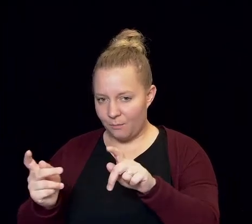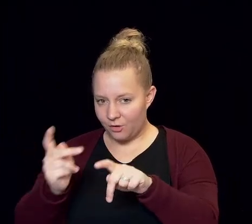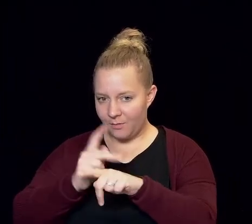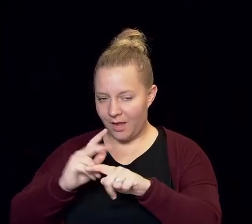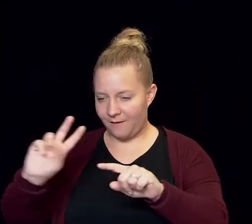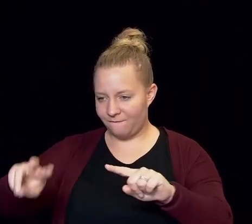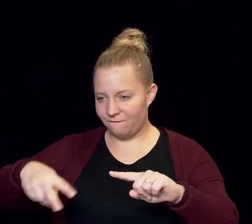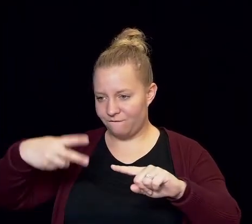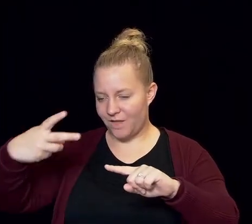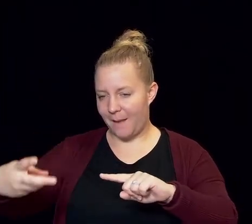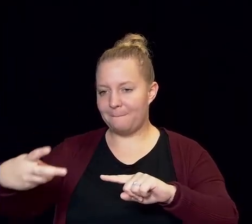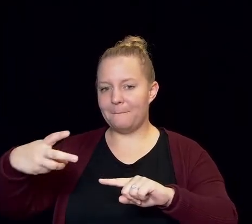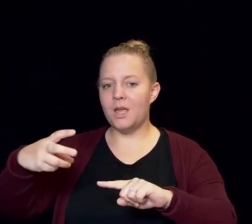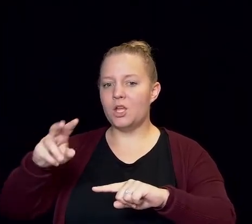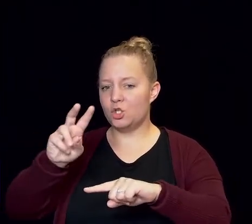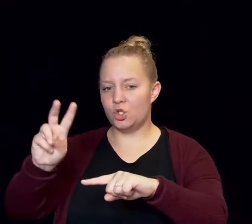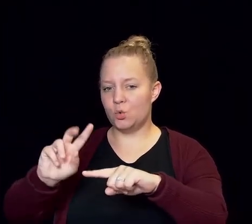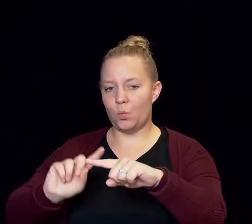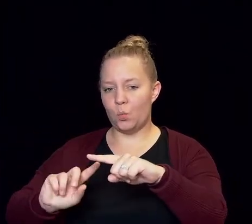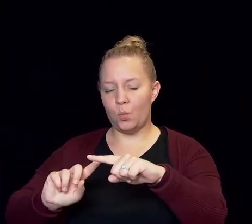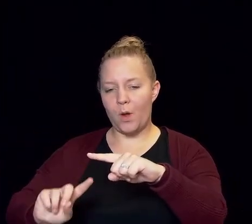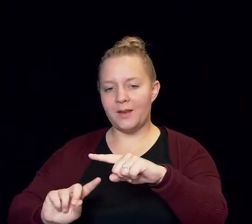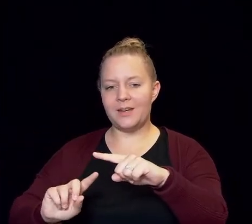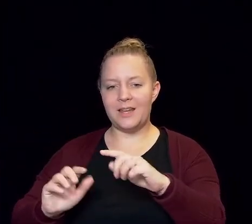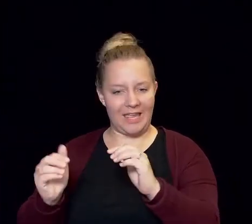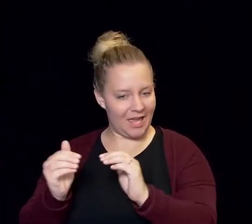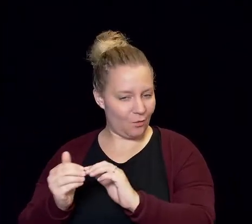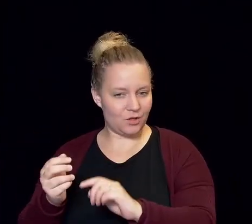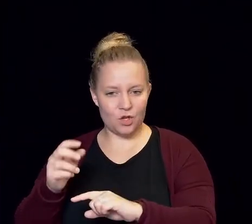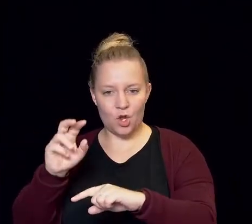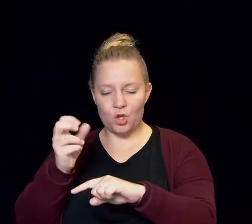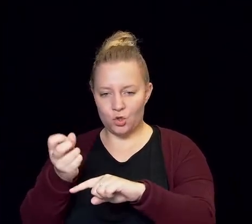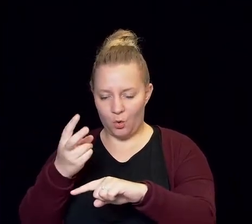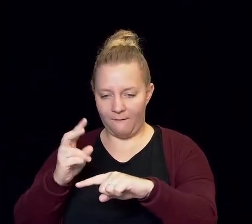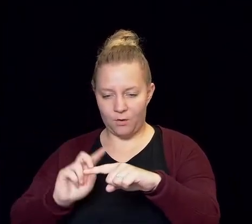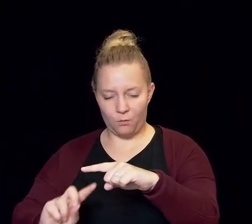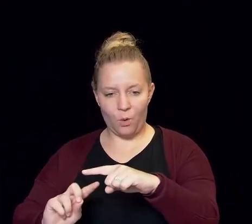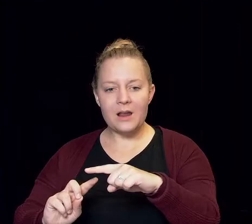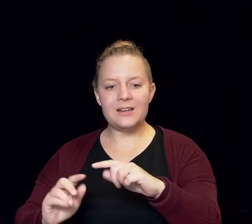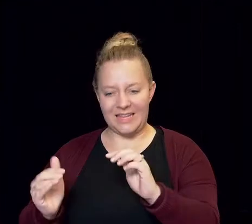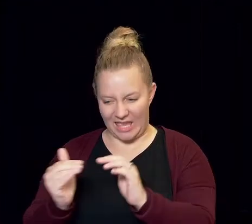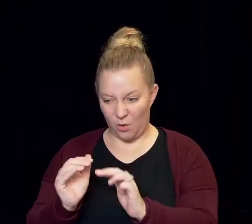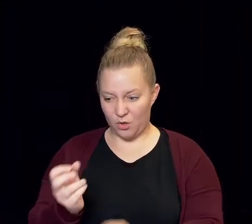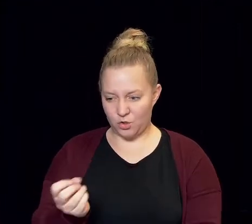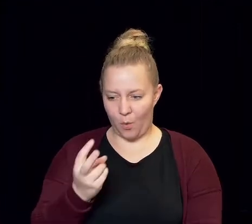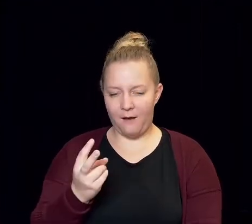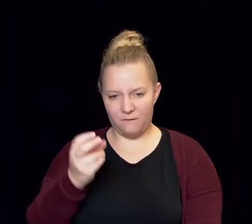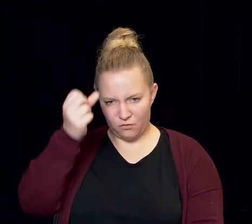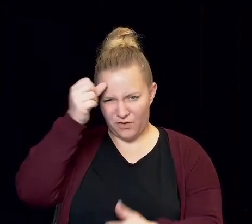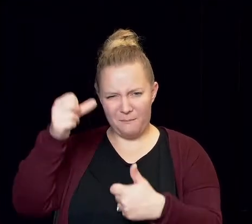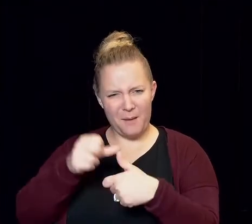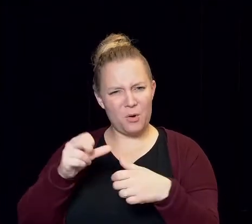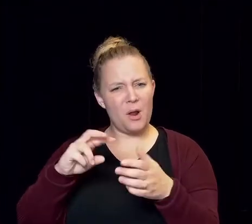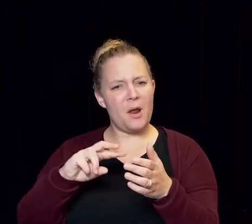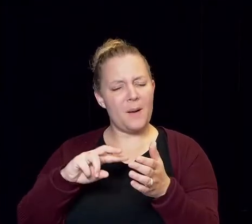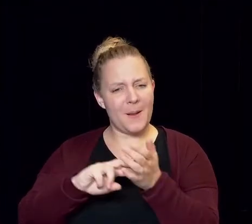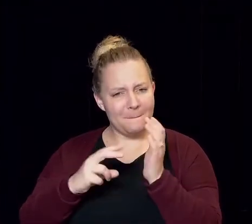we get 12 over 1 which is just 12. And, remember what that means. That means we can fit 12 halves